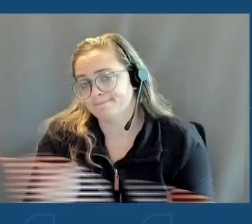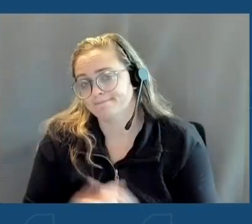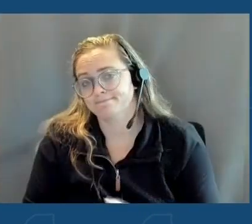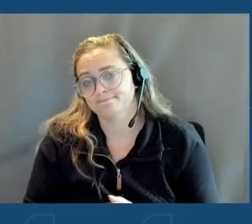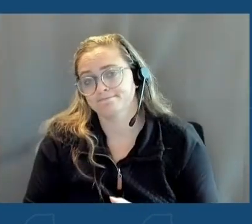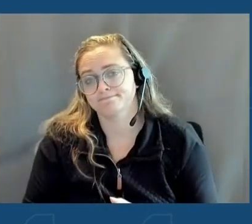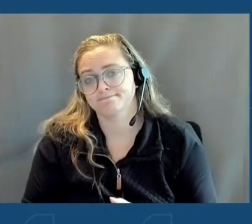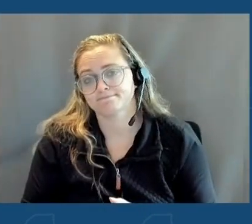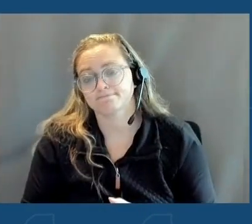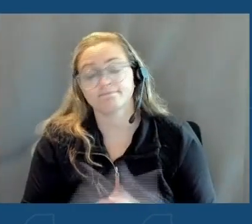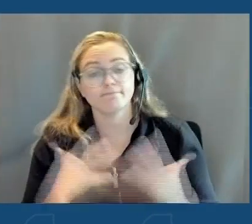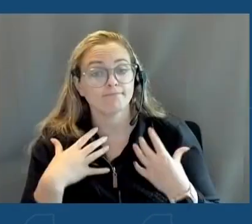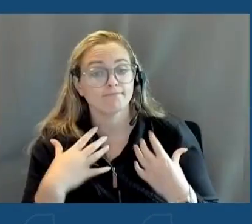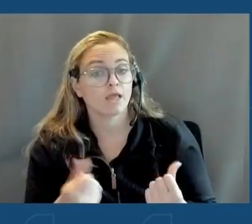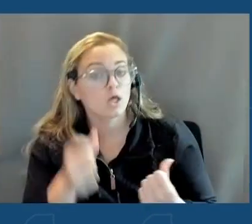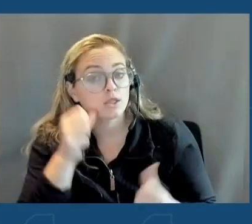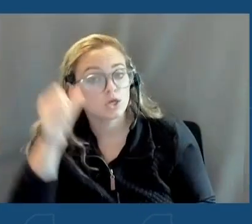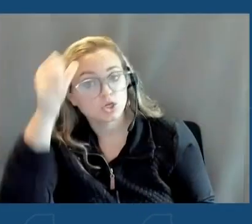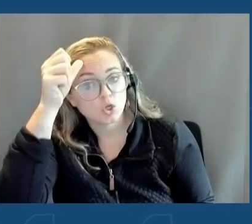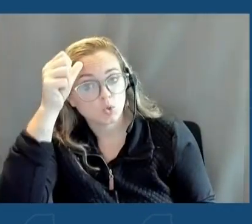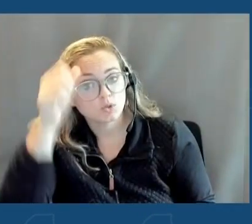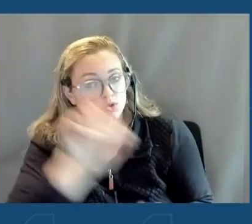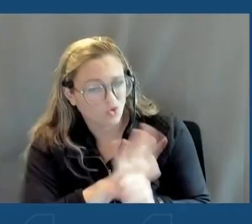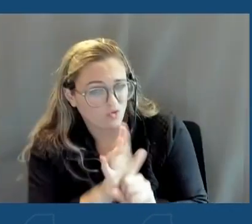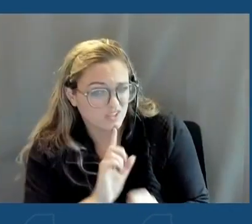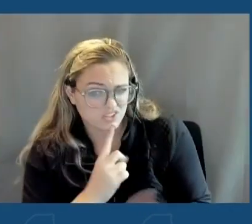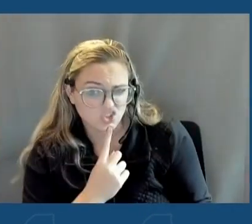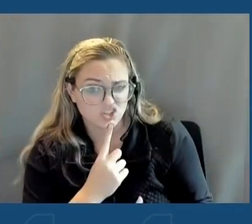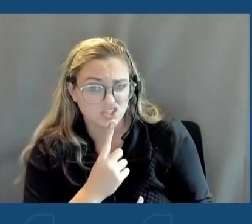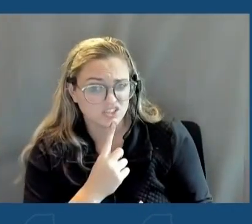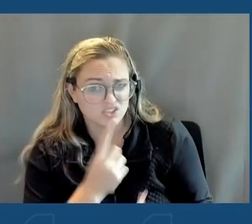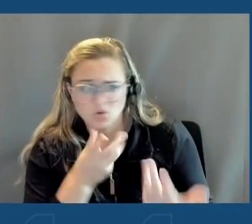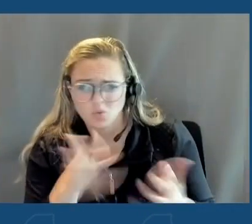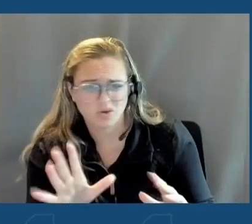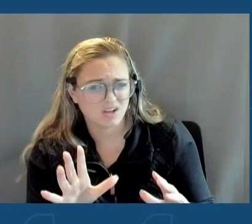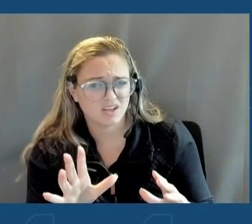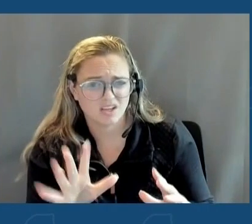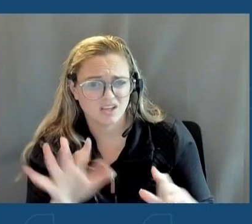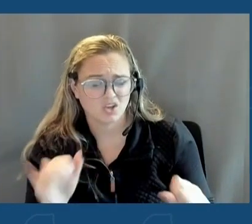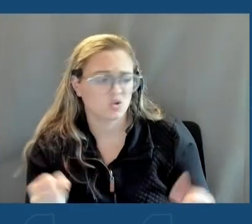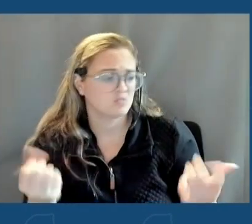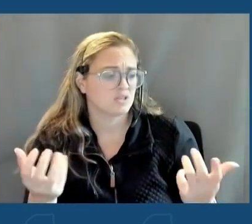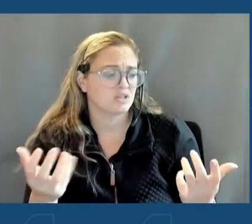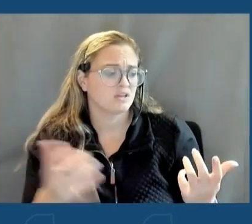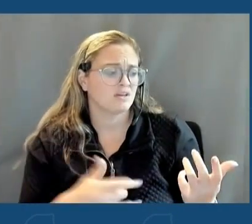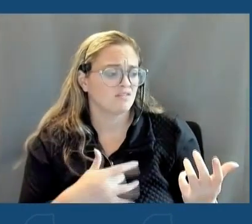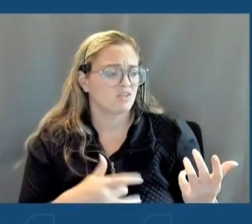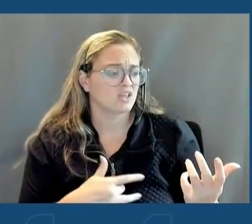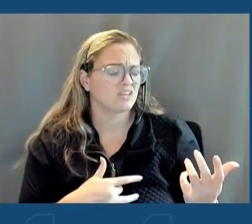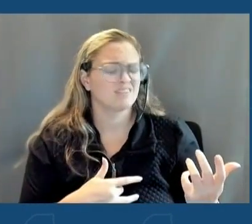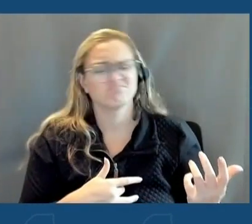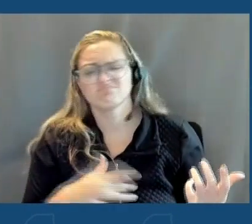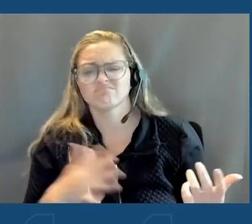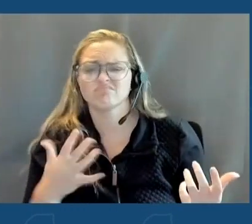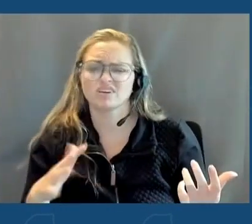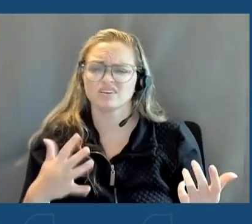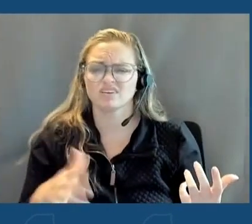THEM VACCINATED. THEY CANNOT PROTECT THEMSELVES. THEY HAVE NO CHOICE AND THEY ARE COUNTING ON THEIR PARENTS TO DO THE RIGHT THING.